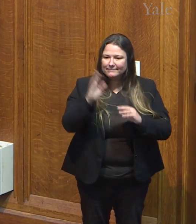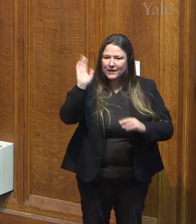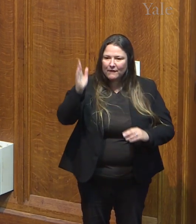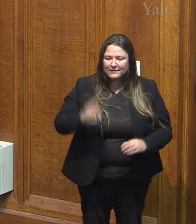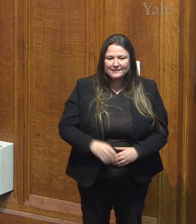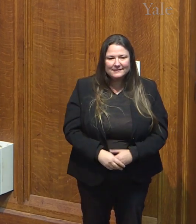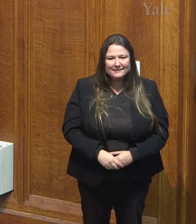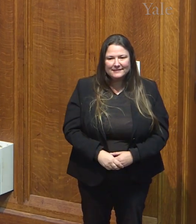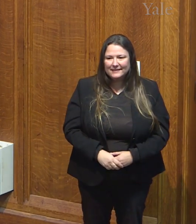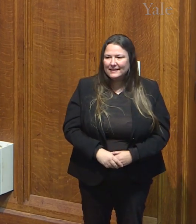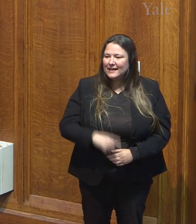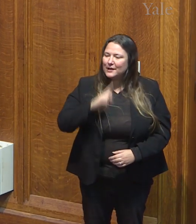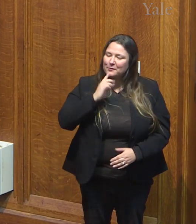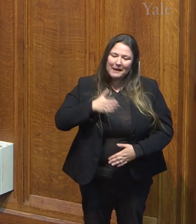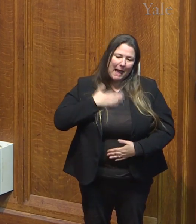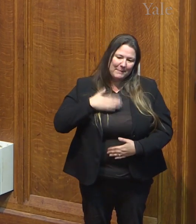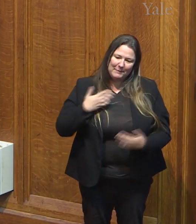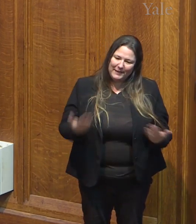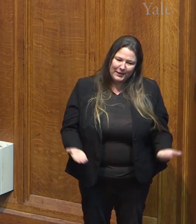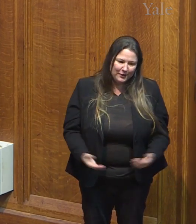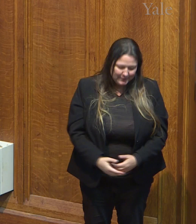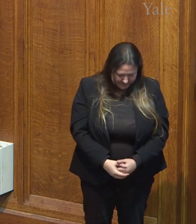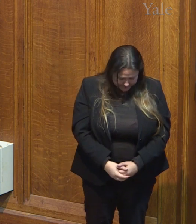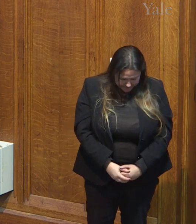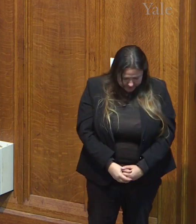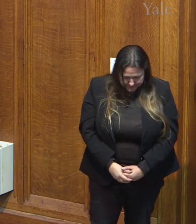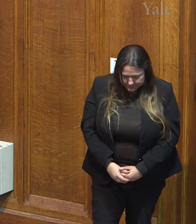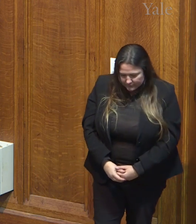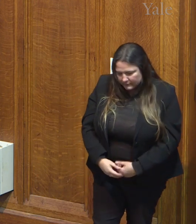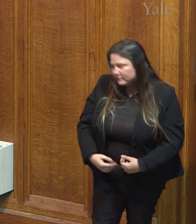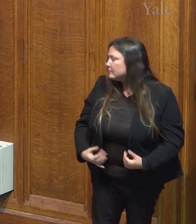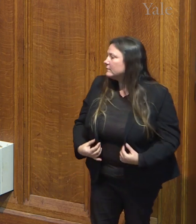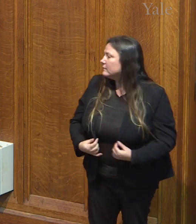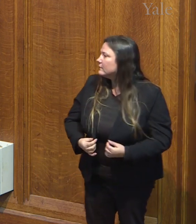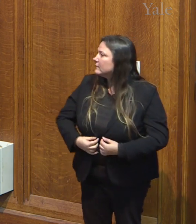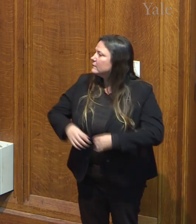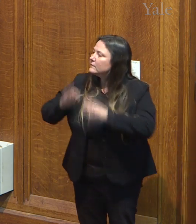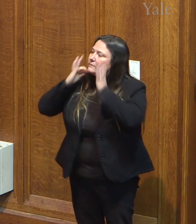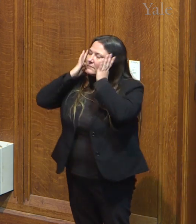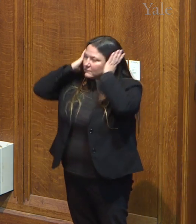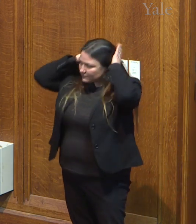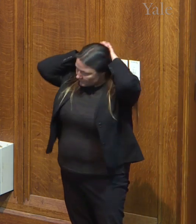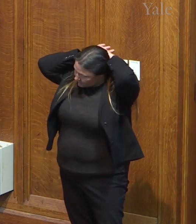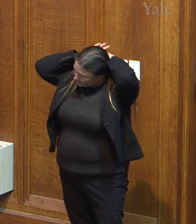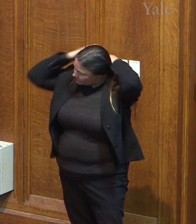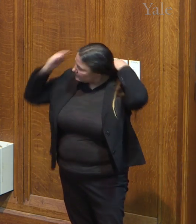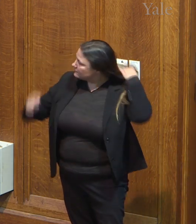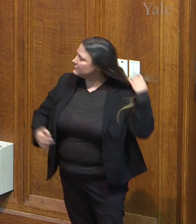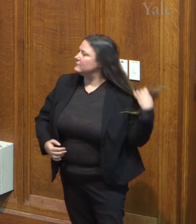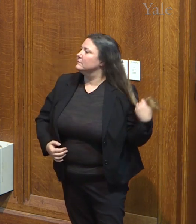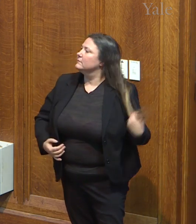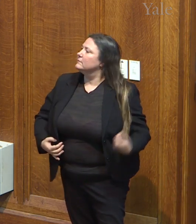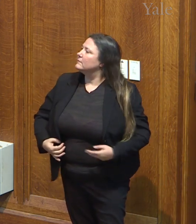and it's really a delight to be here as it was to hear the two prior speakers.